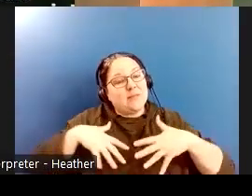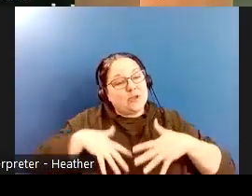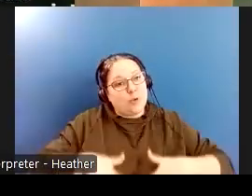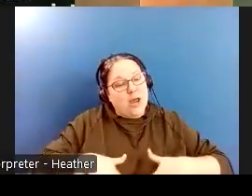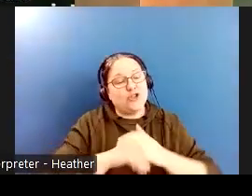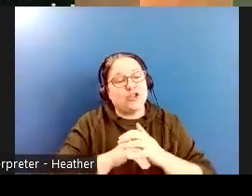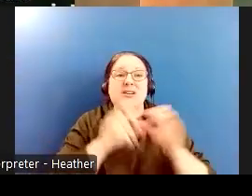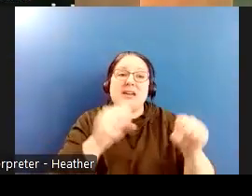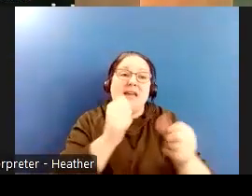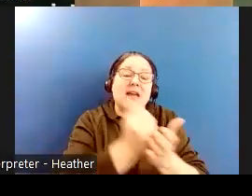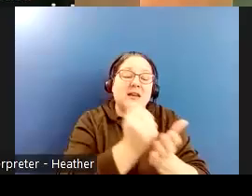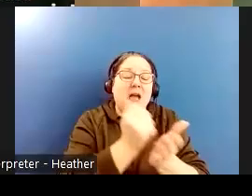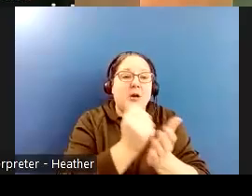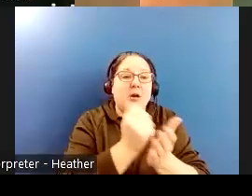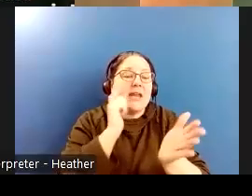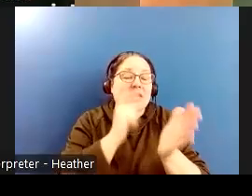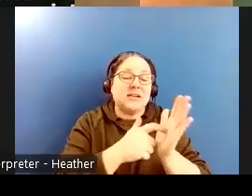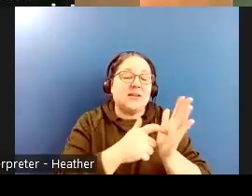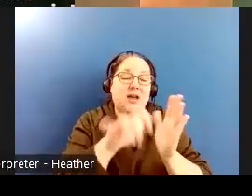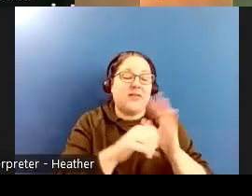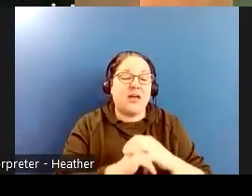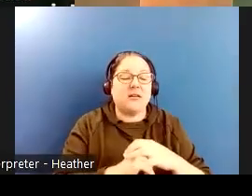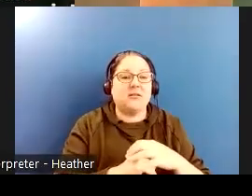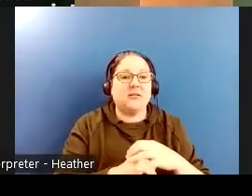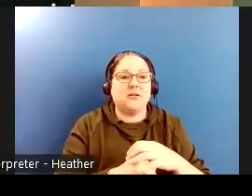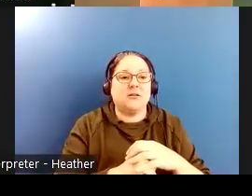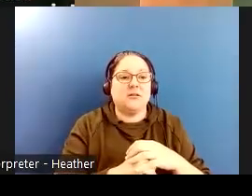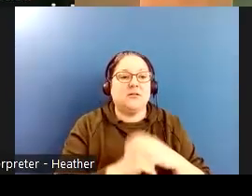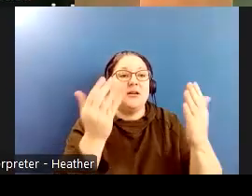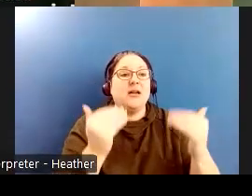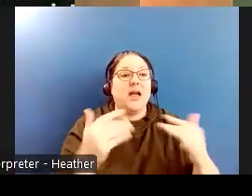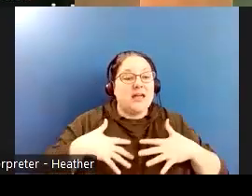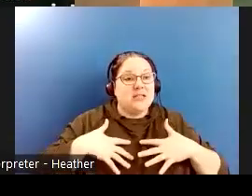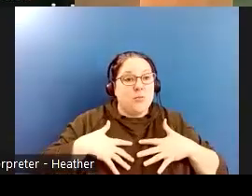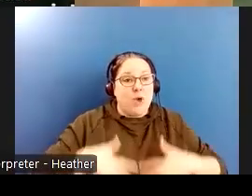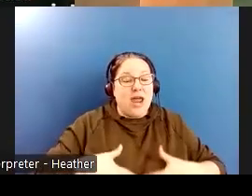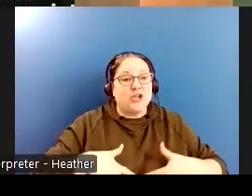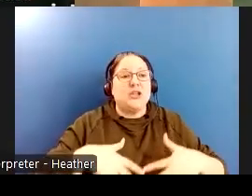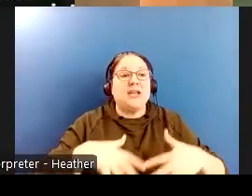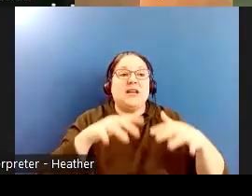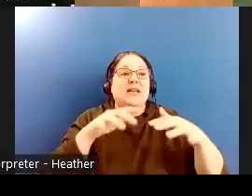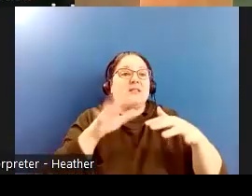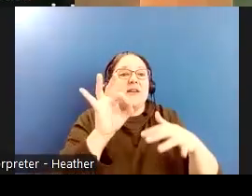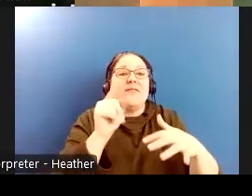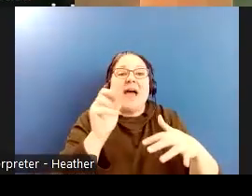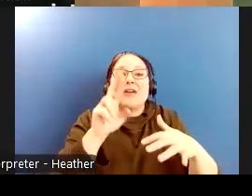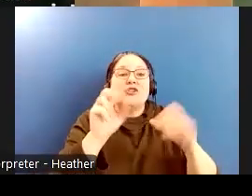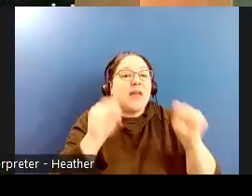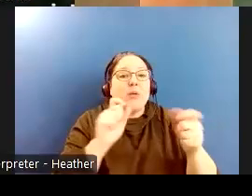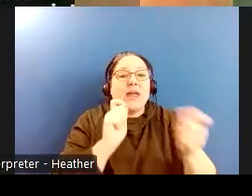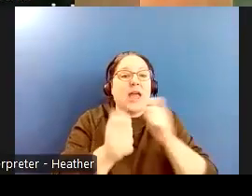in identifying these cases. Um and depression is very much a modifiable factor for poor survival.